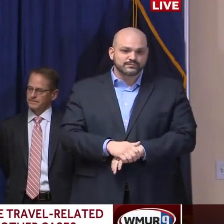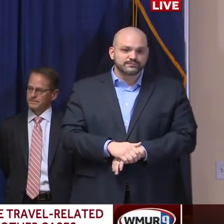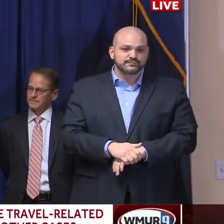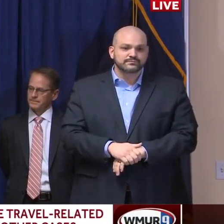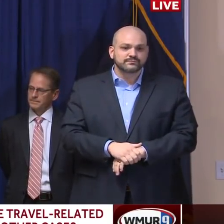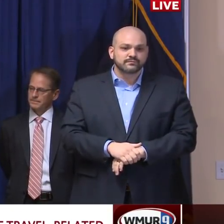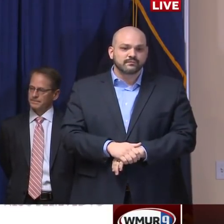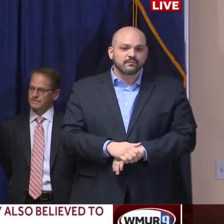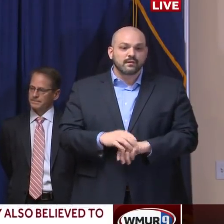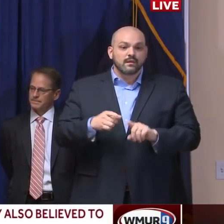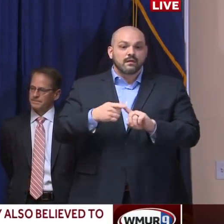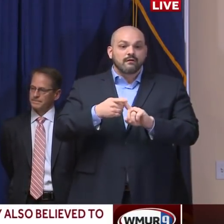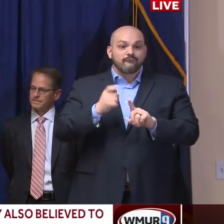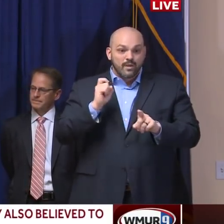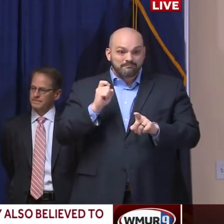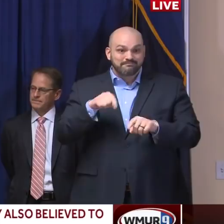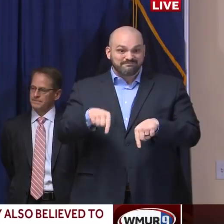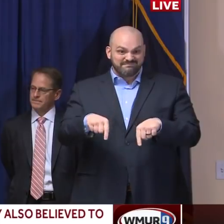INCLUDING STATES SURROUNDING NEW HAMPSHIRE.